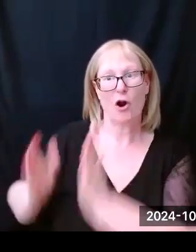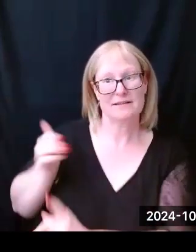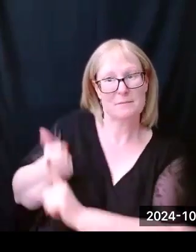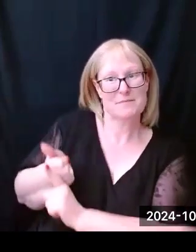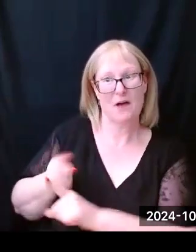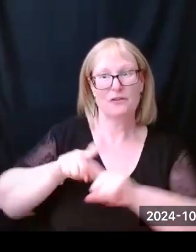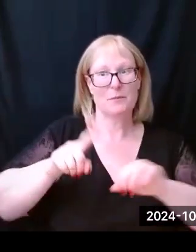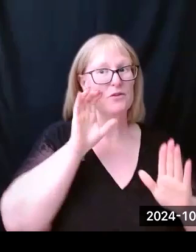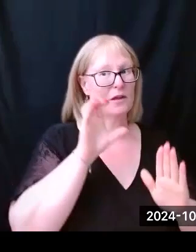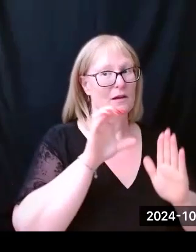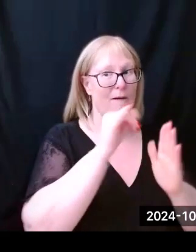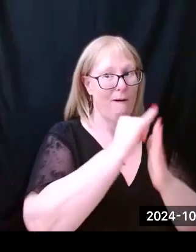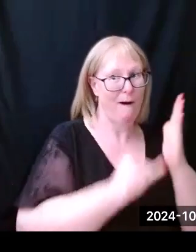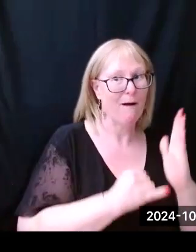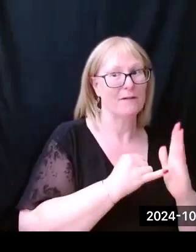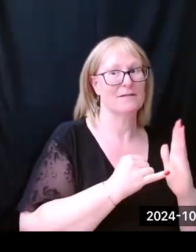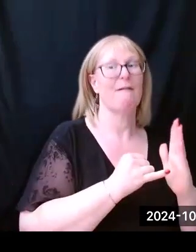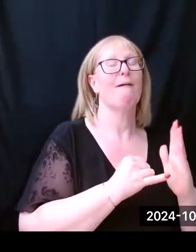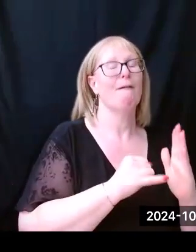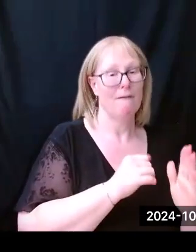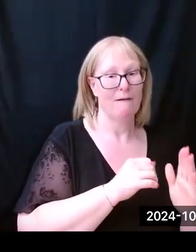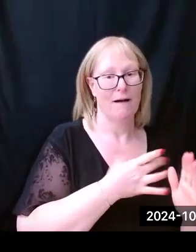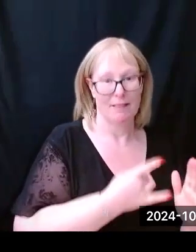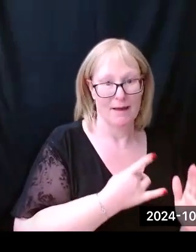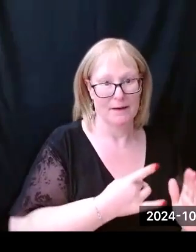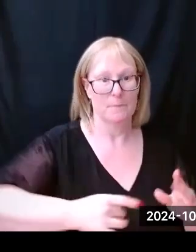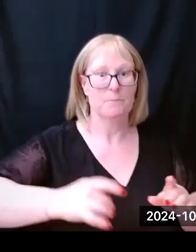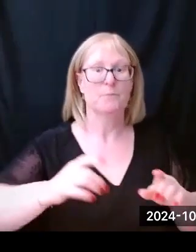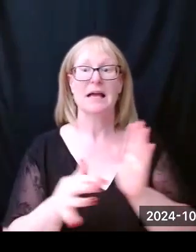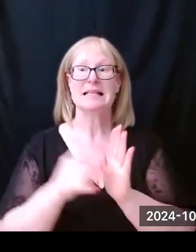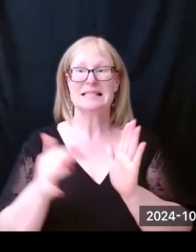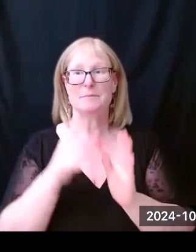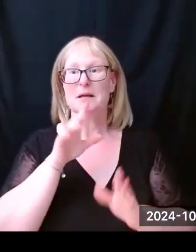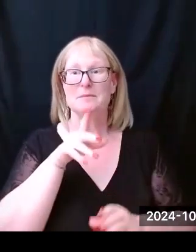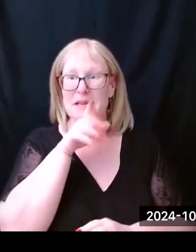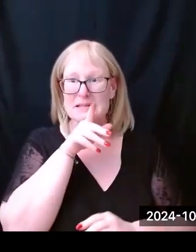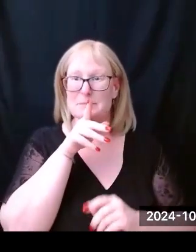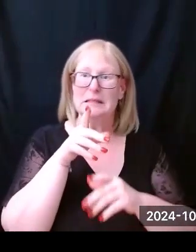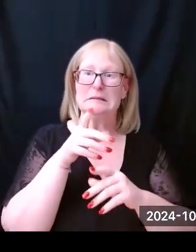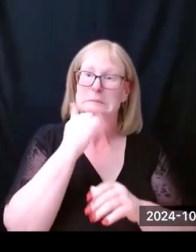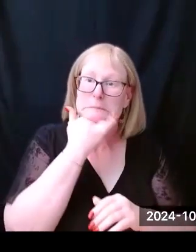And as someone, I do disclose that I sometimes mispronounce things in English and even more so in Spanish.